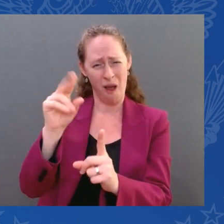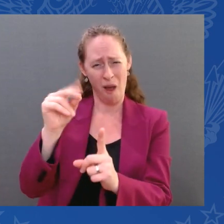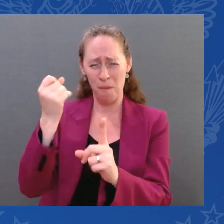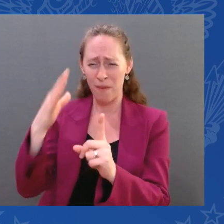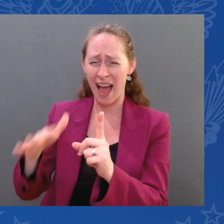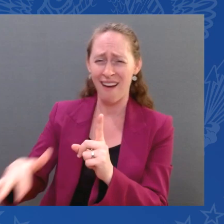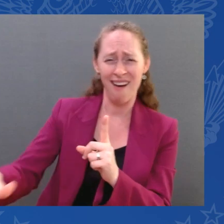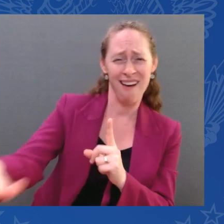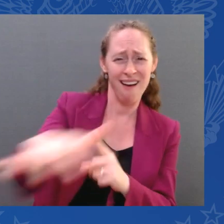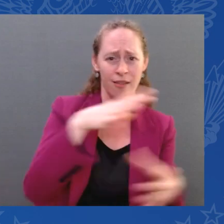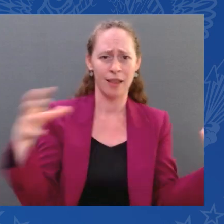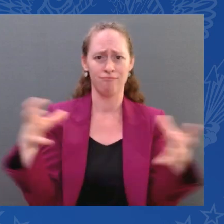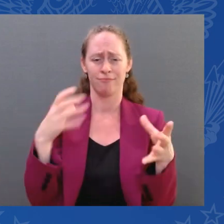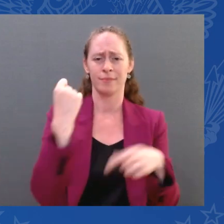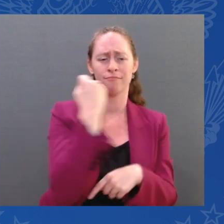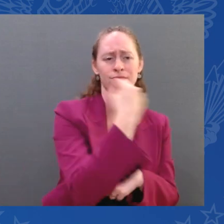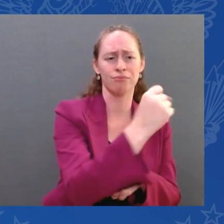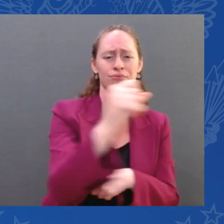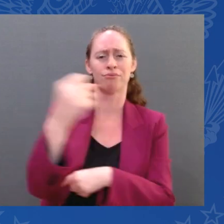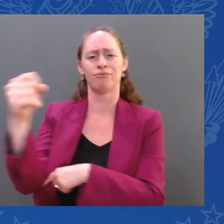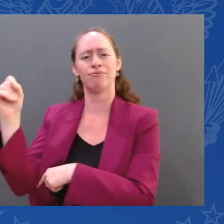because she didn't want to take all the credit herself.